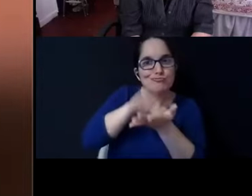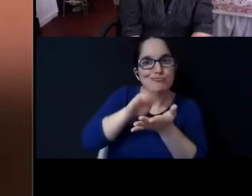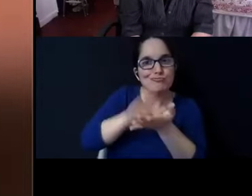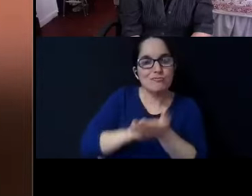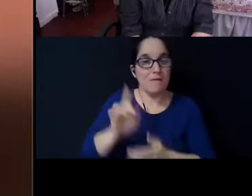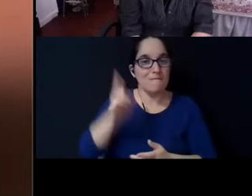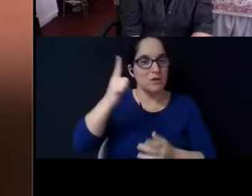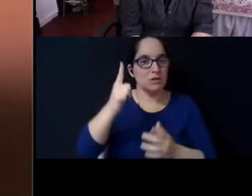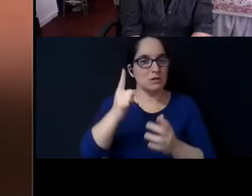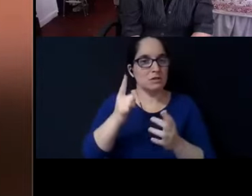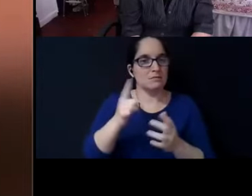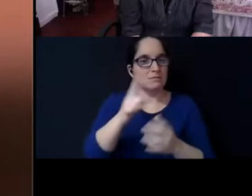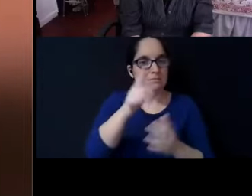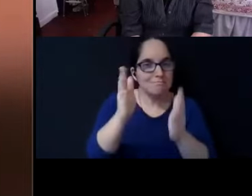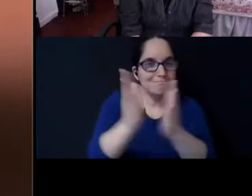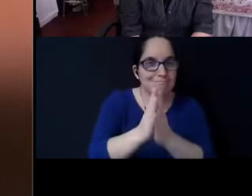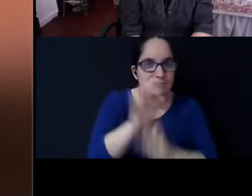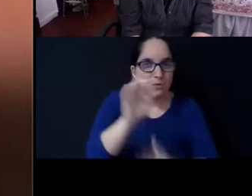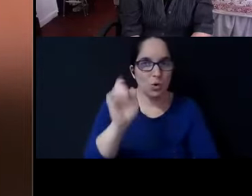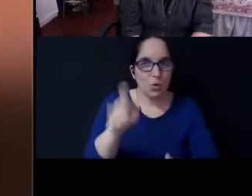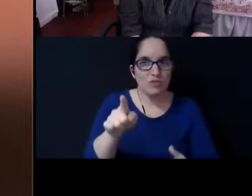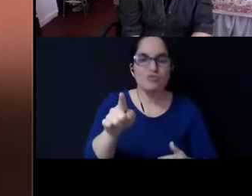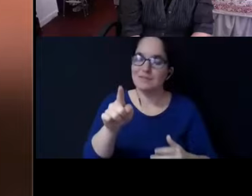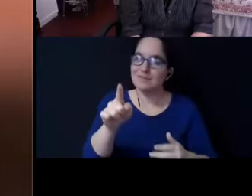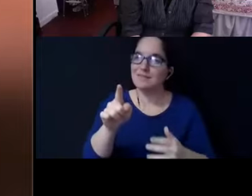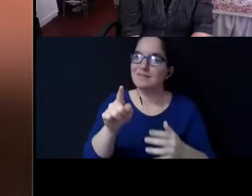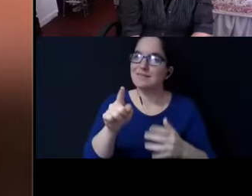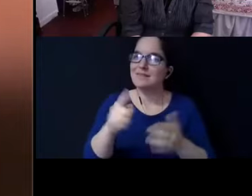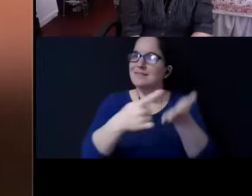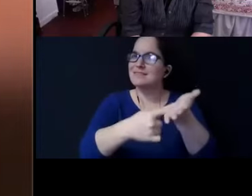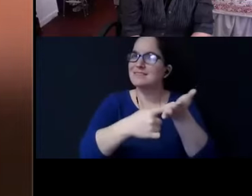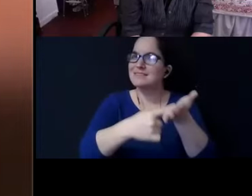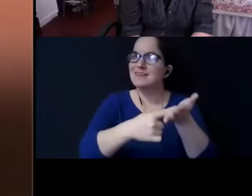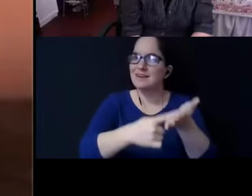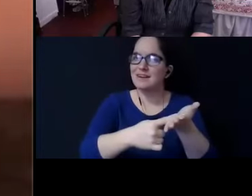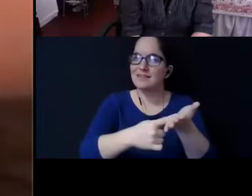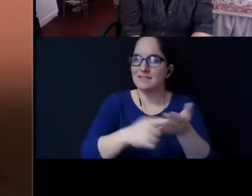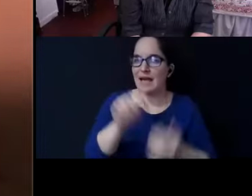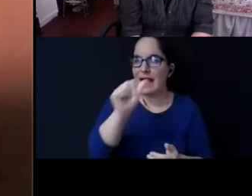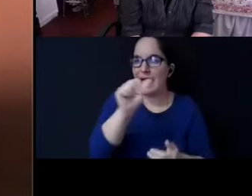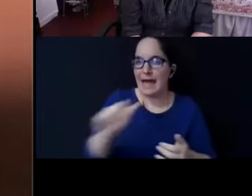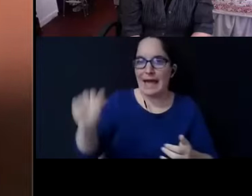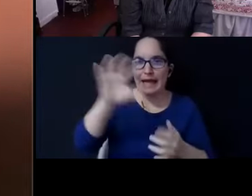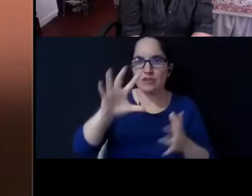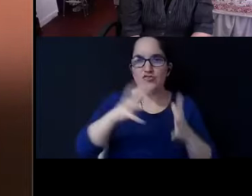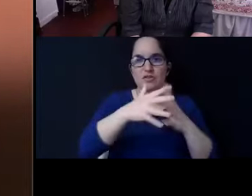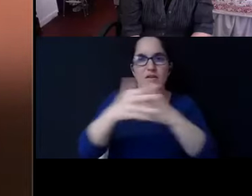specifically was a question that kind of talked about like the Asian-American experience for me as